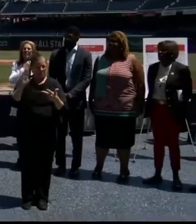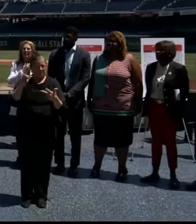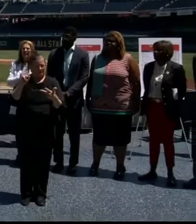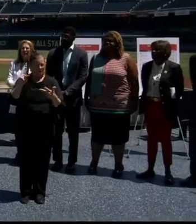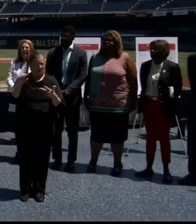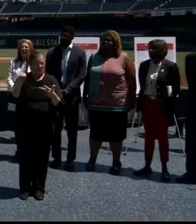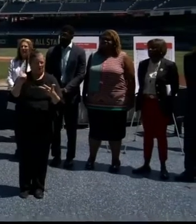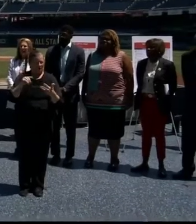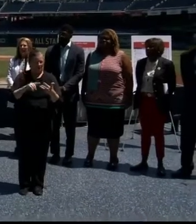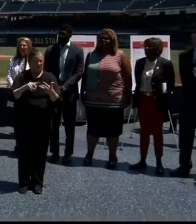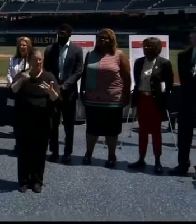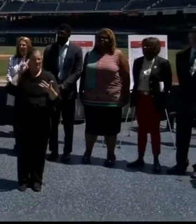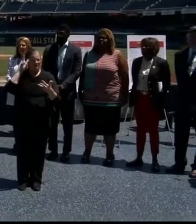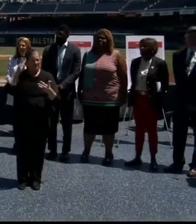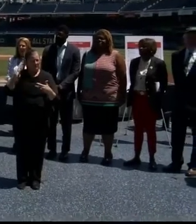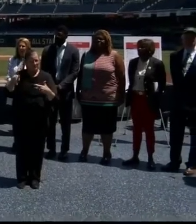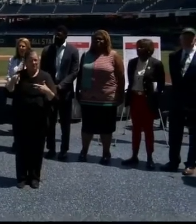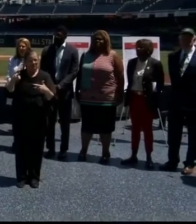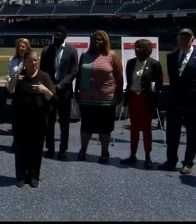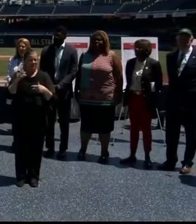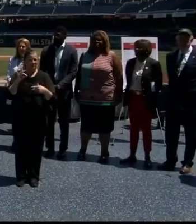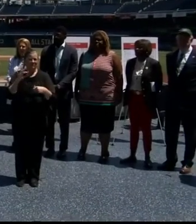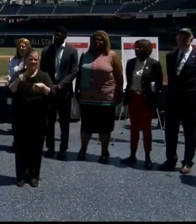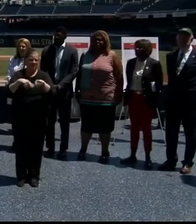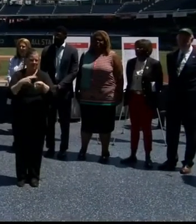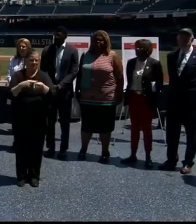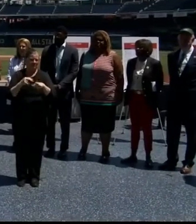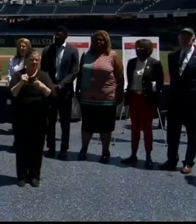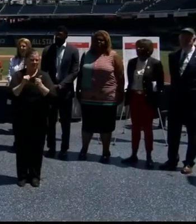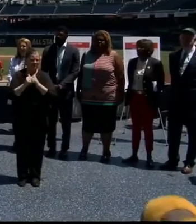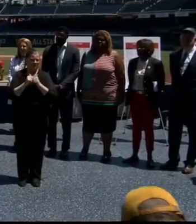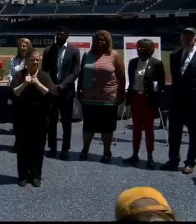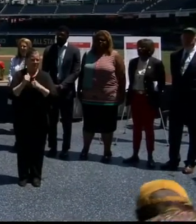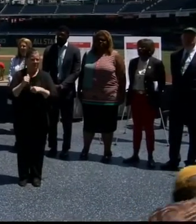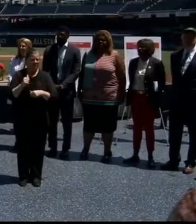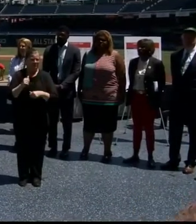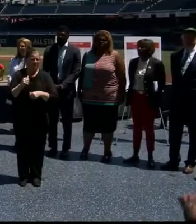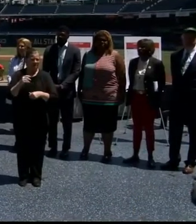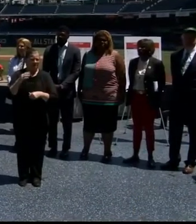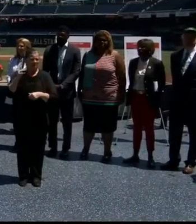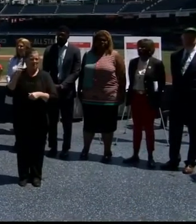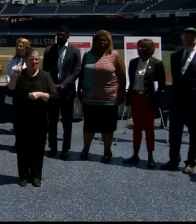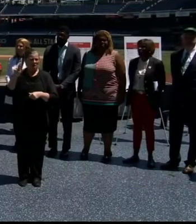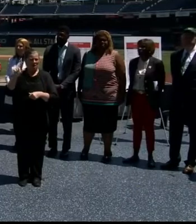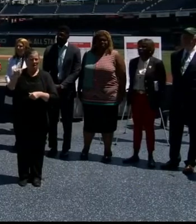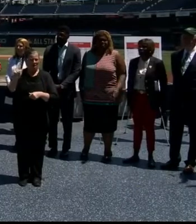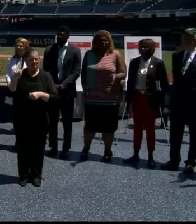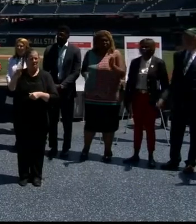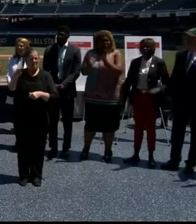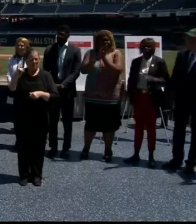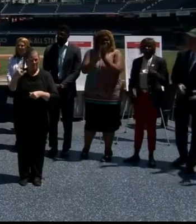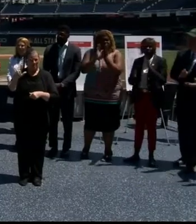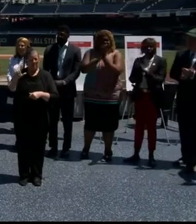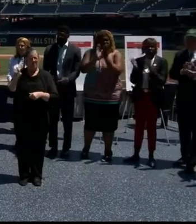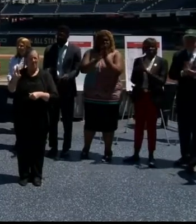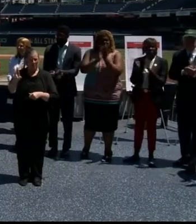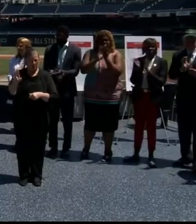MILLER, WHO IS SENIOR VICE-PRESIDENT OF SPECIAL EVENTS FOR MAJOR LEAGUE BASEBALL. LET'S GIVE THEM ALL A HAND.